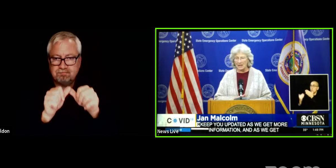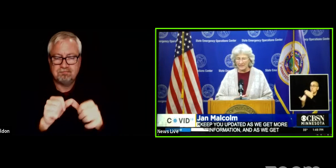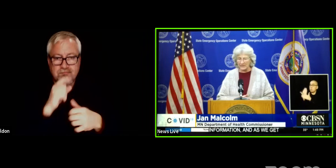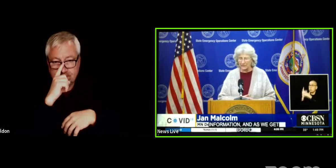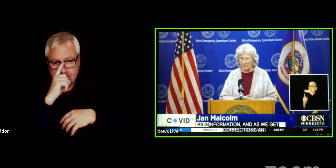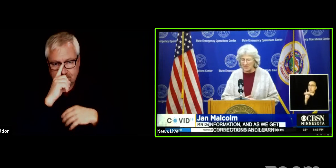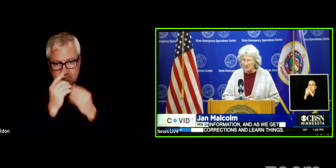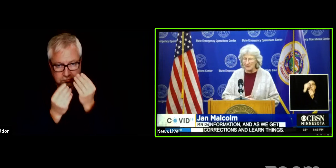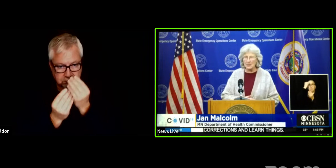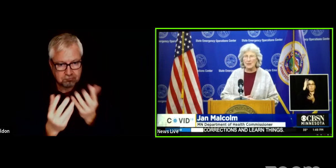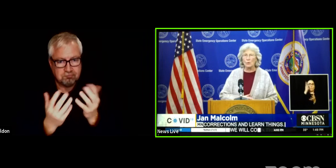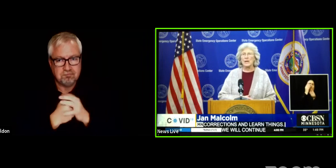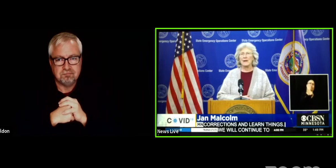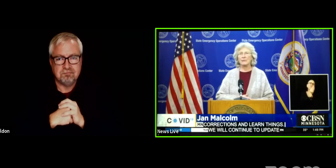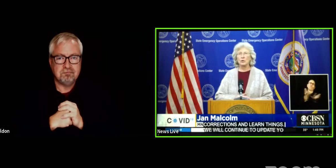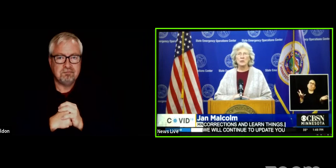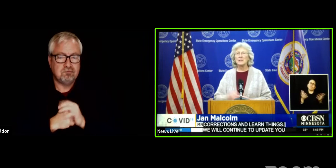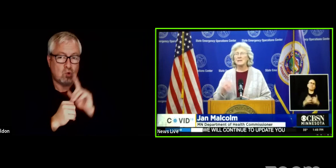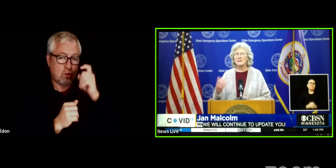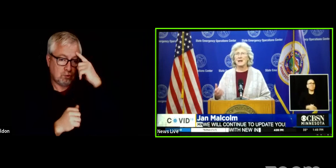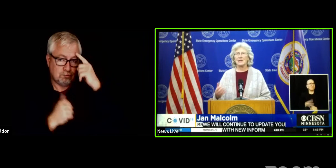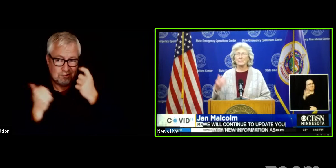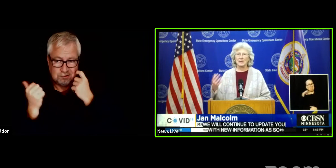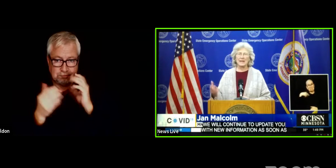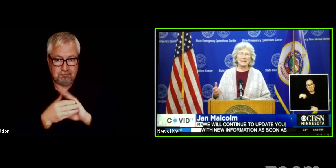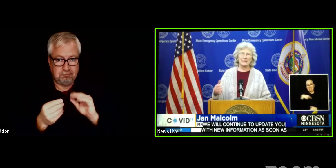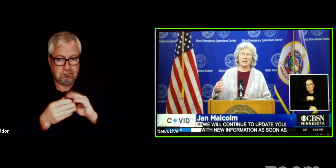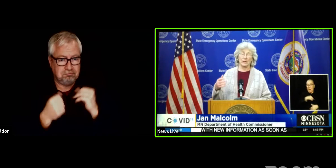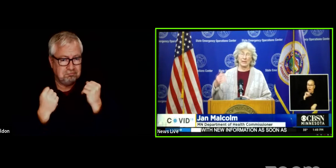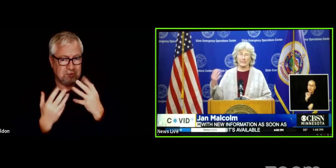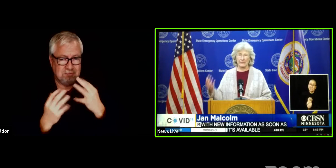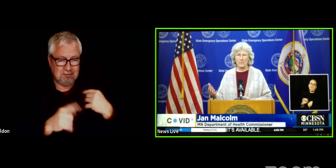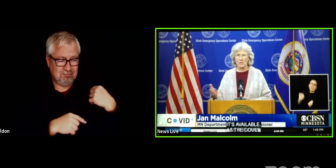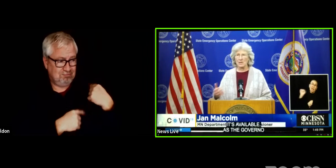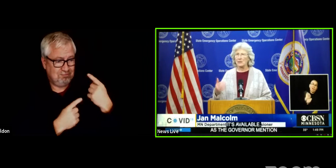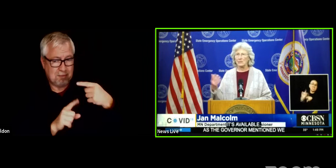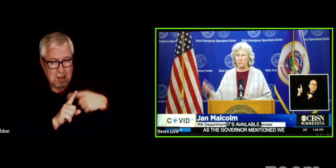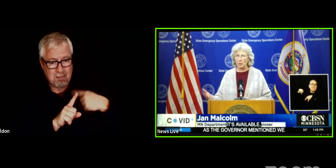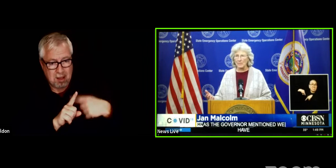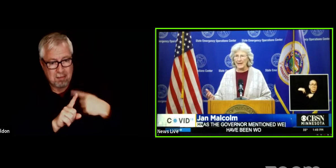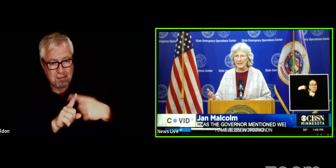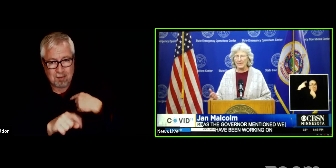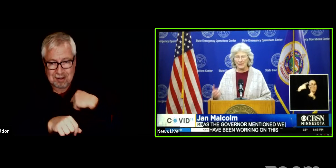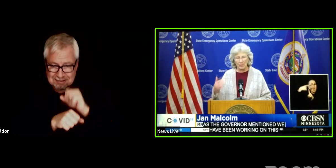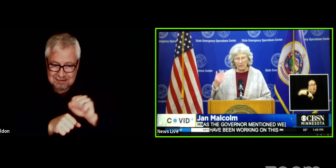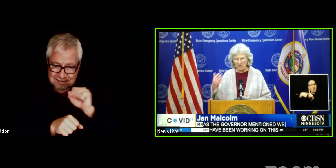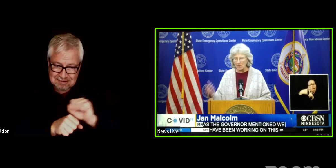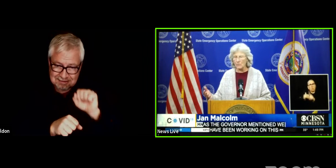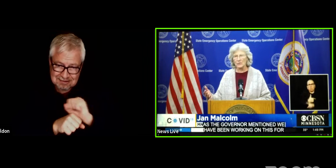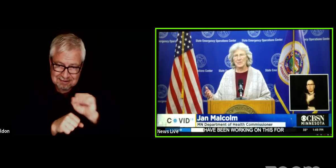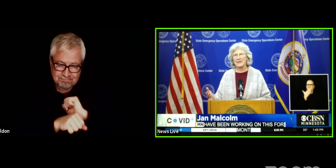ON THIS FOR MONTHS. WE HAVE GOOD, SOLID PLANS THAT ARE REALLY A FRAMEWORK, THEY'RE A ROAD MAP BUT WE KNOW THOSE PLANS